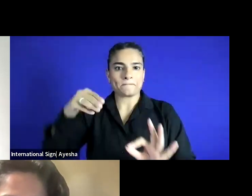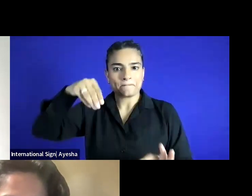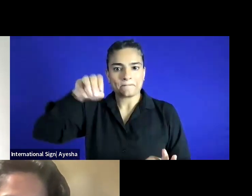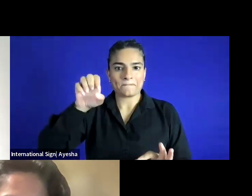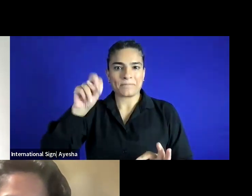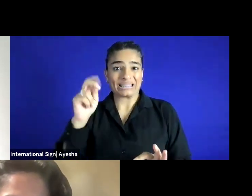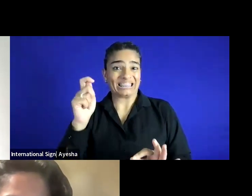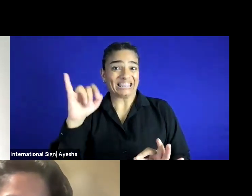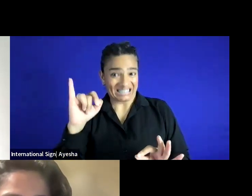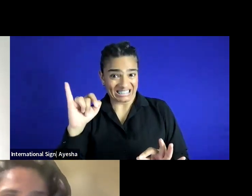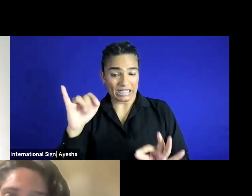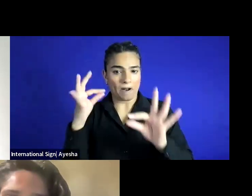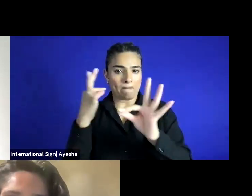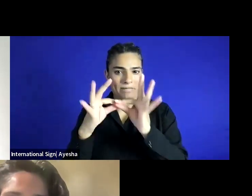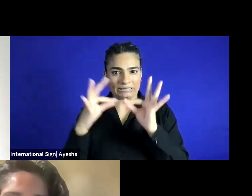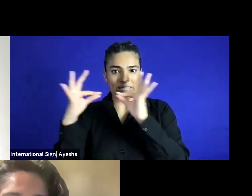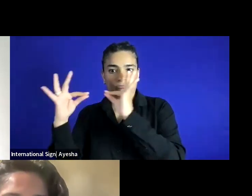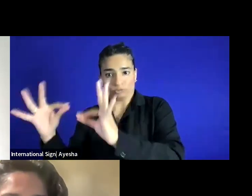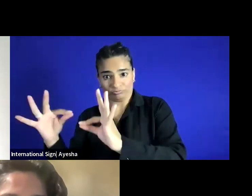I did, to oh, amazing.